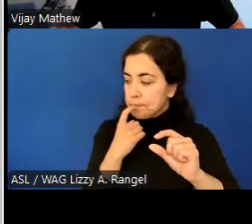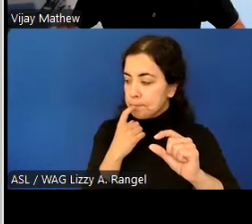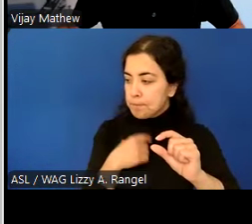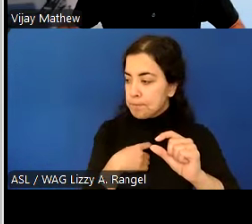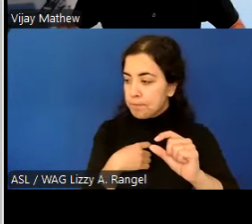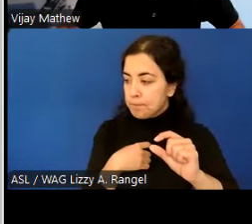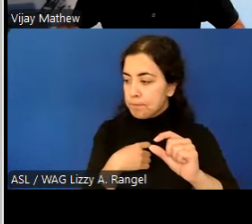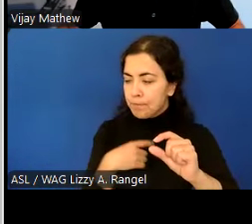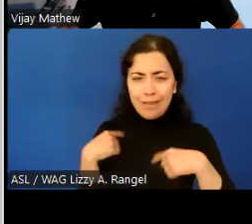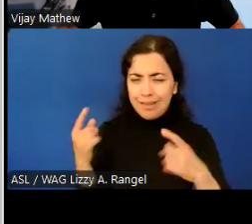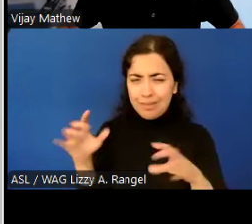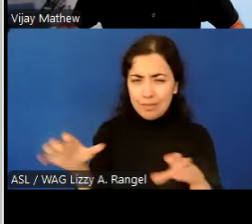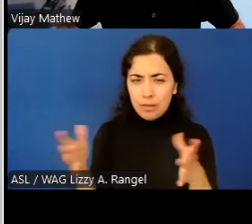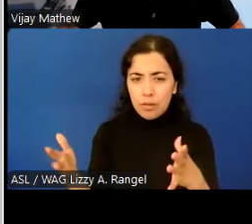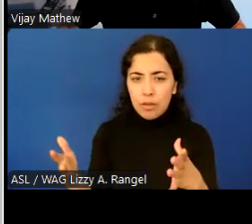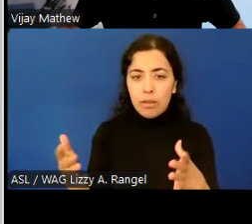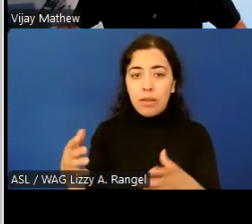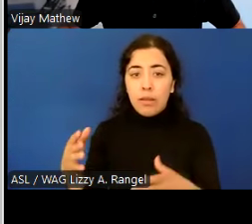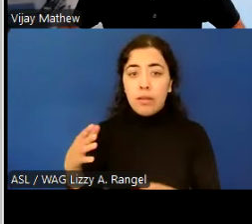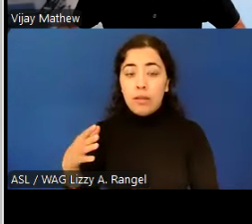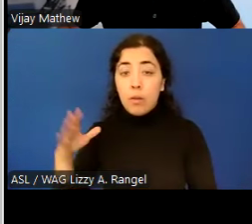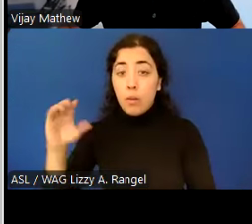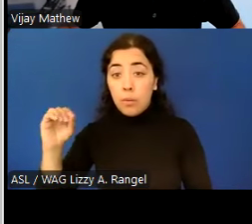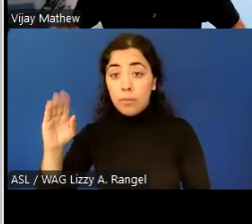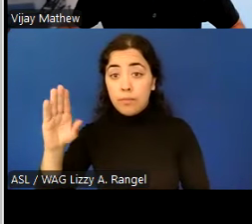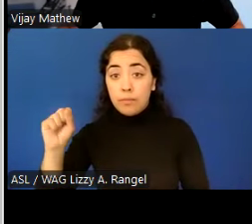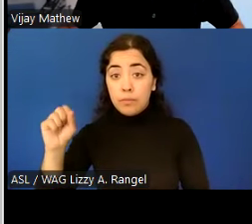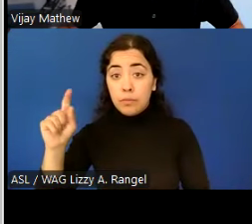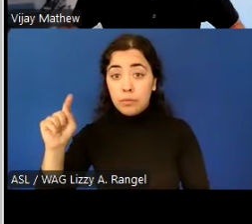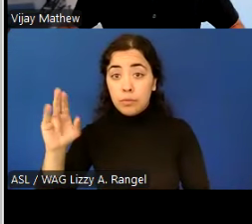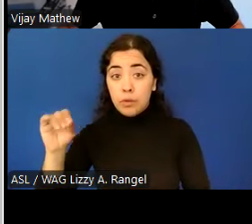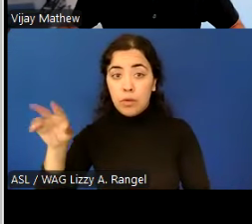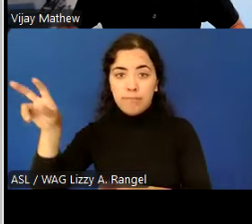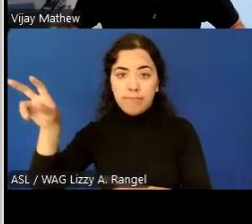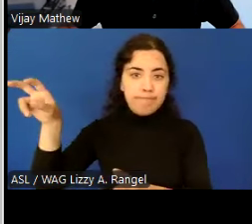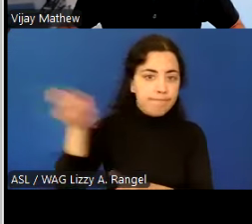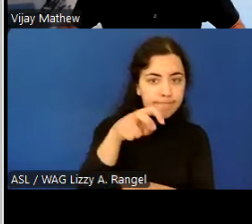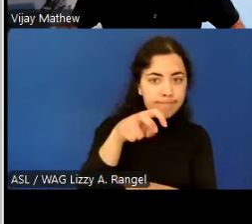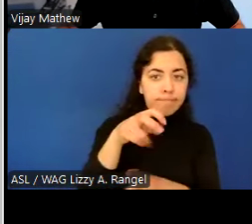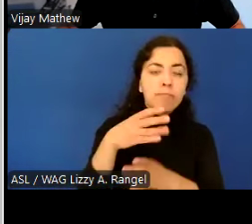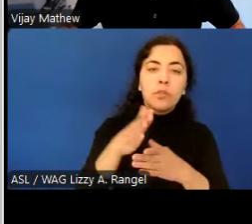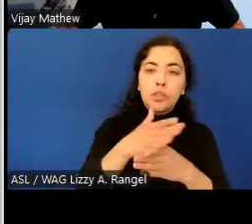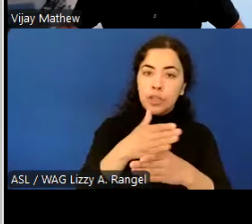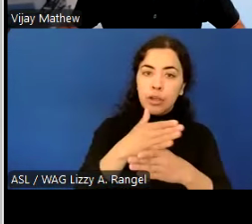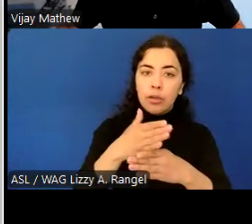done is I've moved OBS studio into the sharing so you can see what I'm doing. I've launched OBS